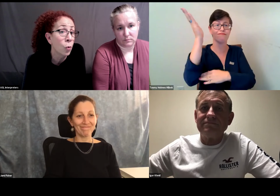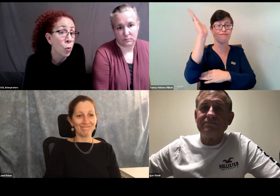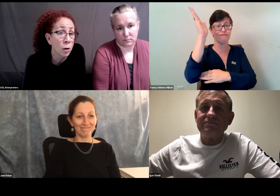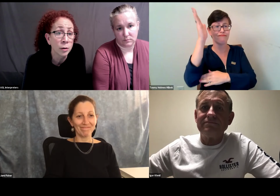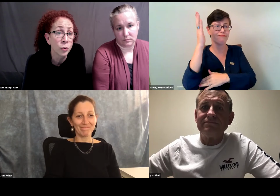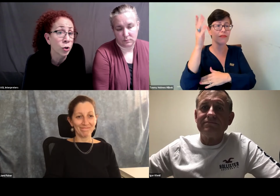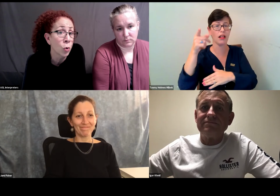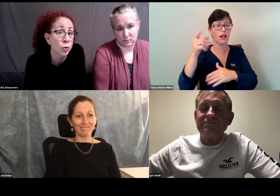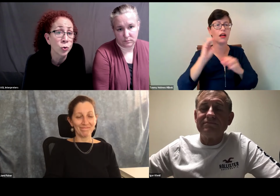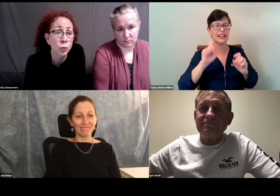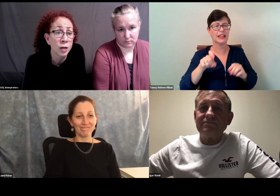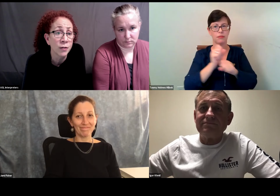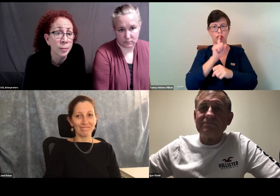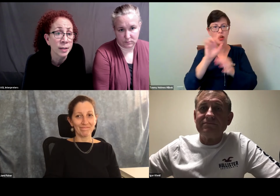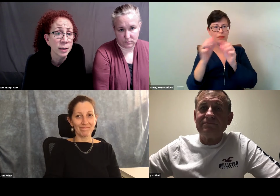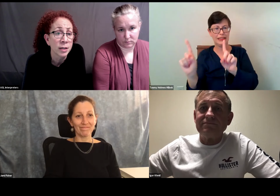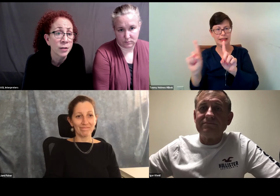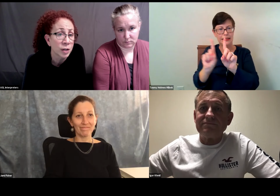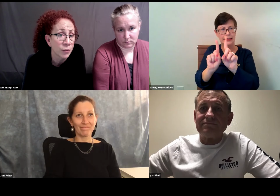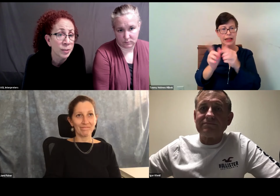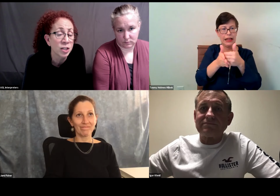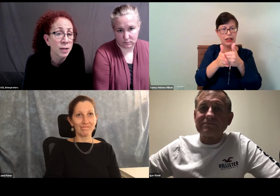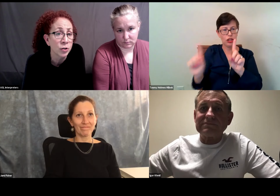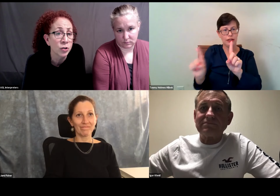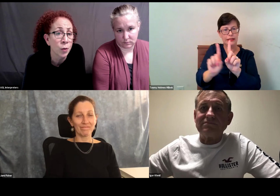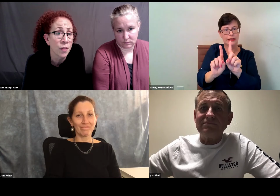Or you can go to the government different government speakers when they.